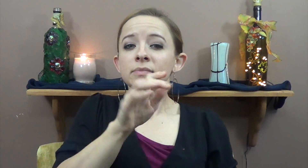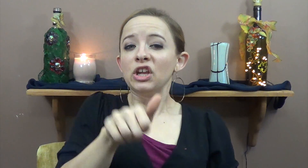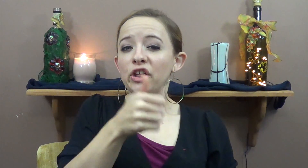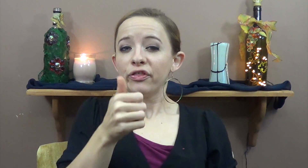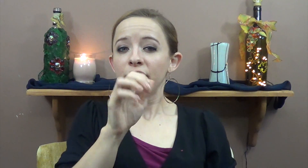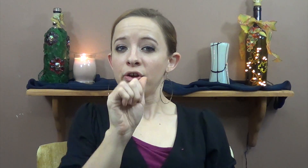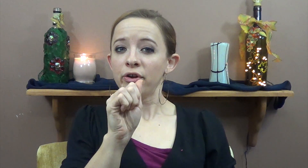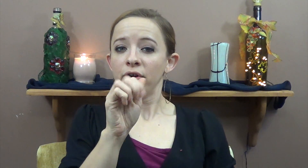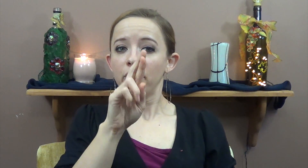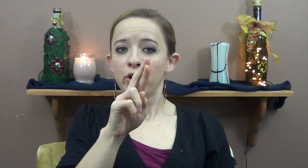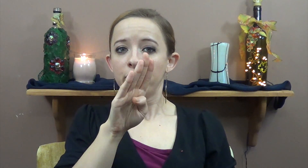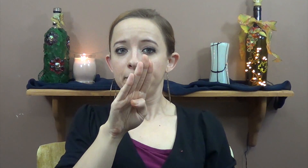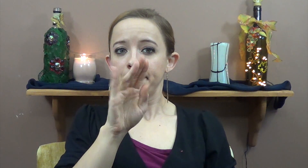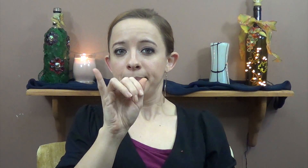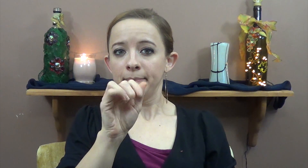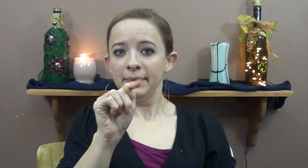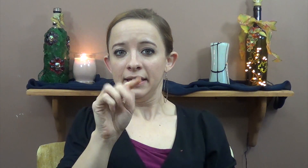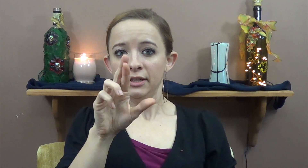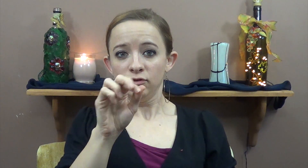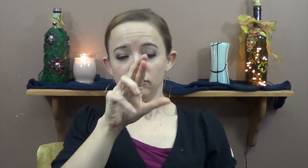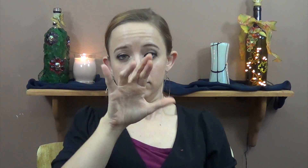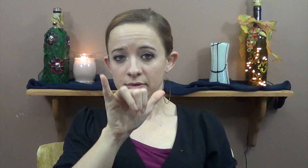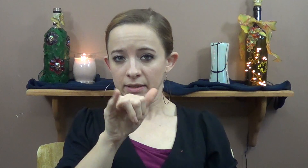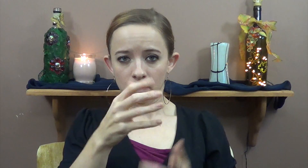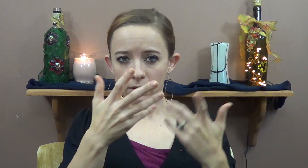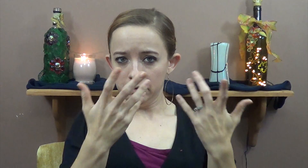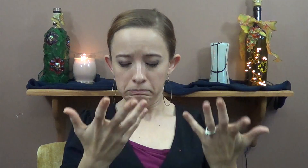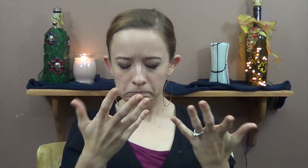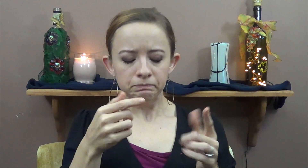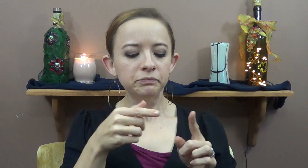an obvious meaning and connection. Now when we're talking about arbitrary